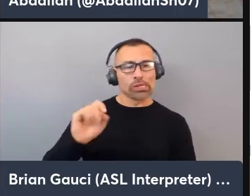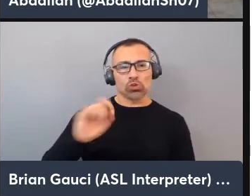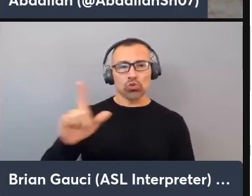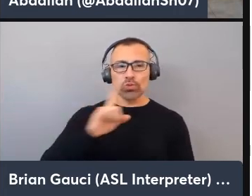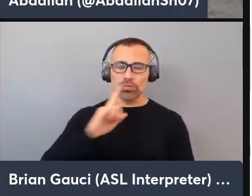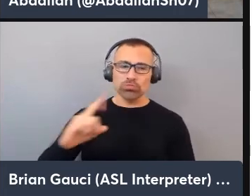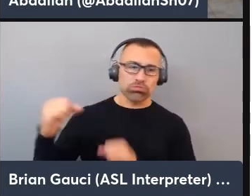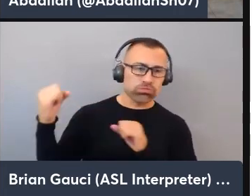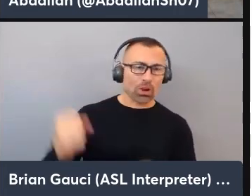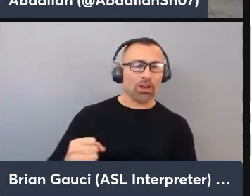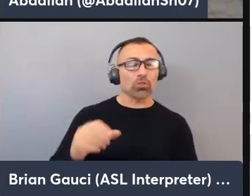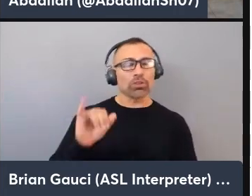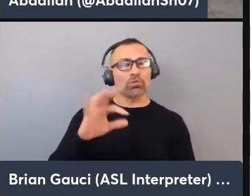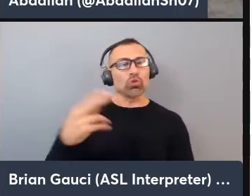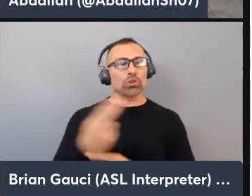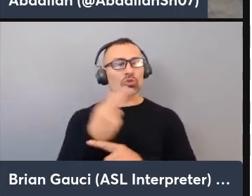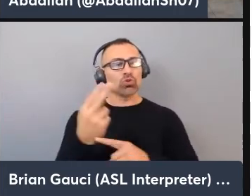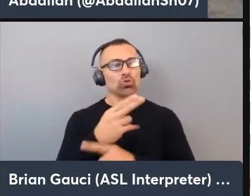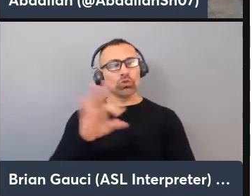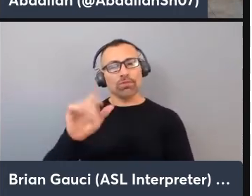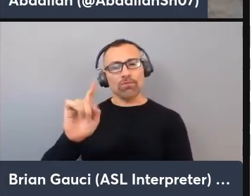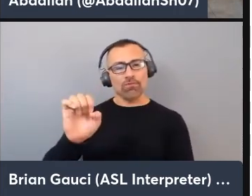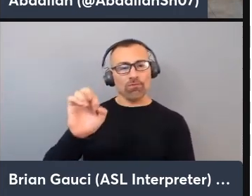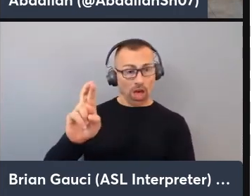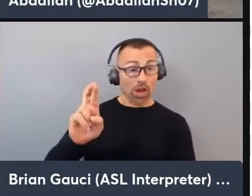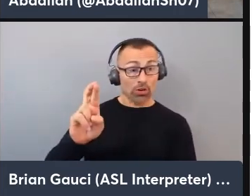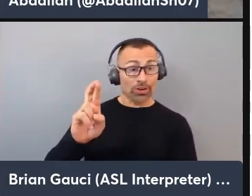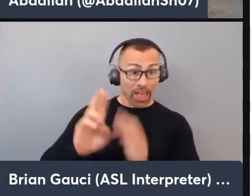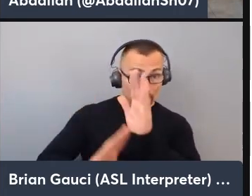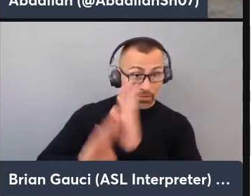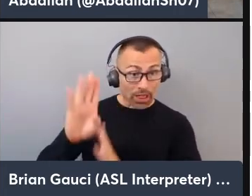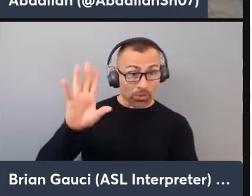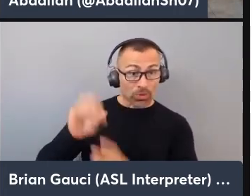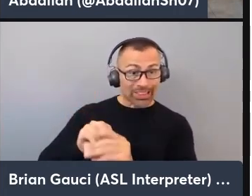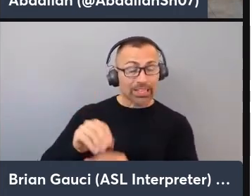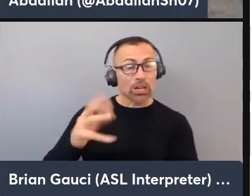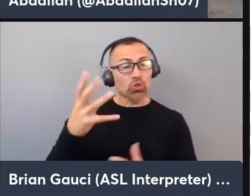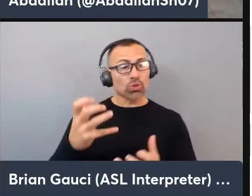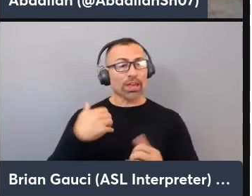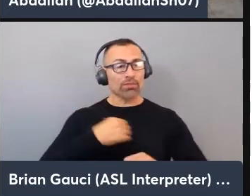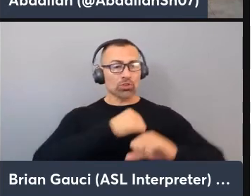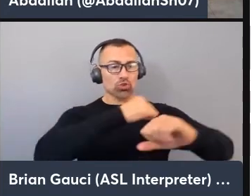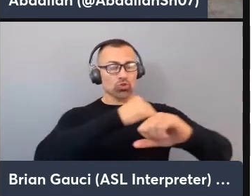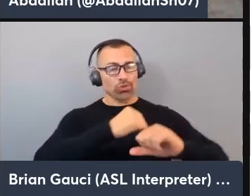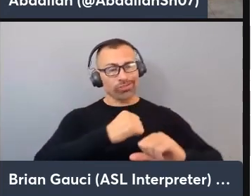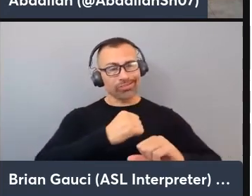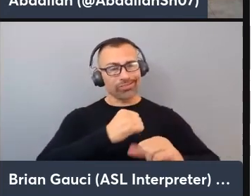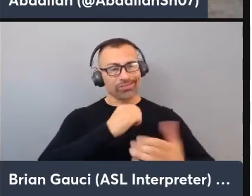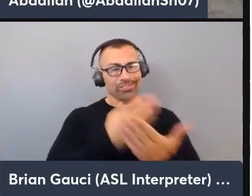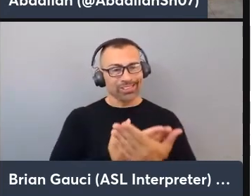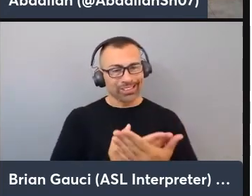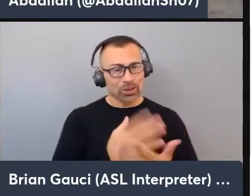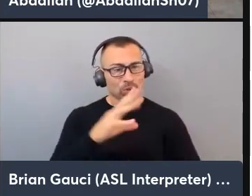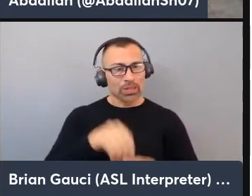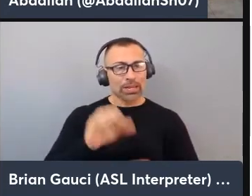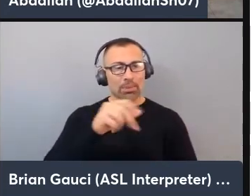to securely set up authentication for your application but you don't necessarily care about that experience,